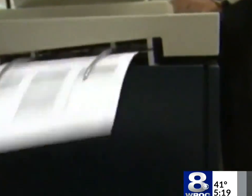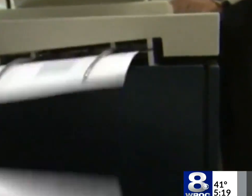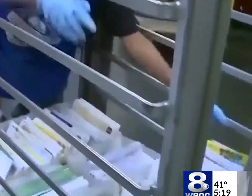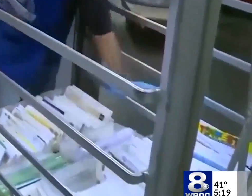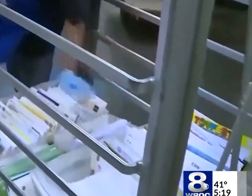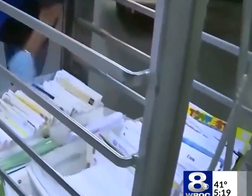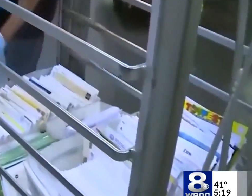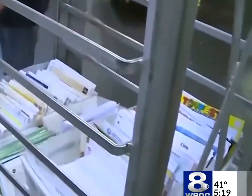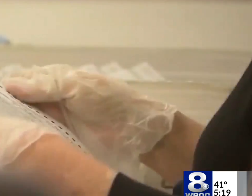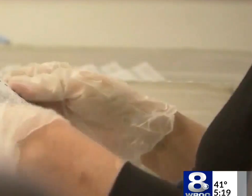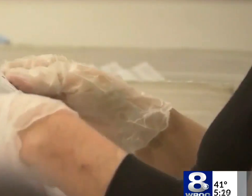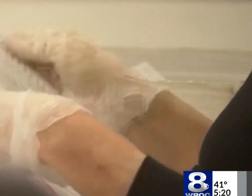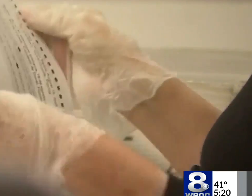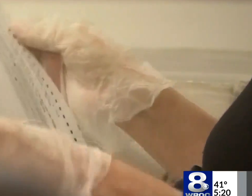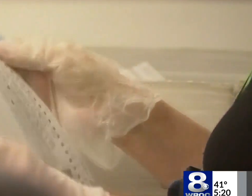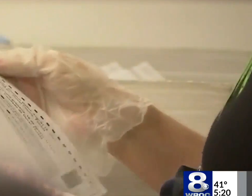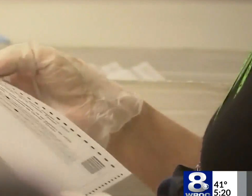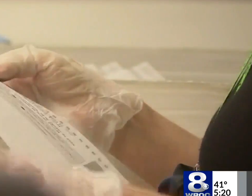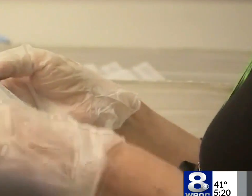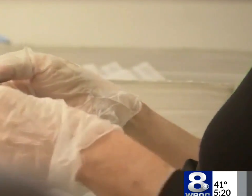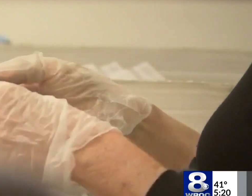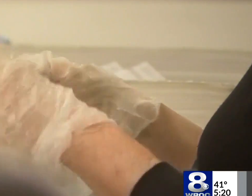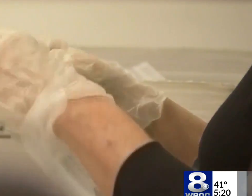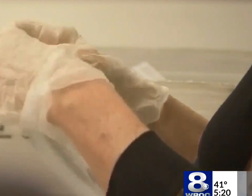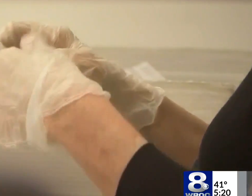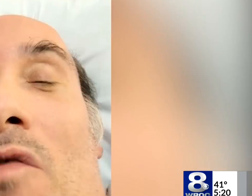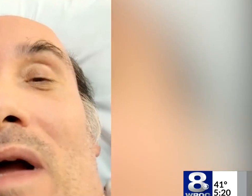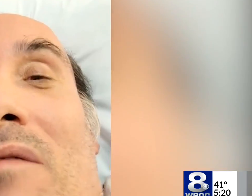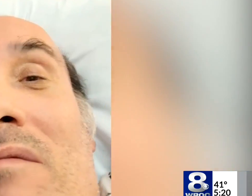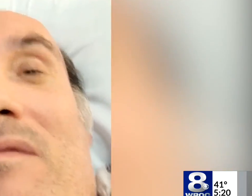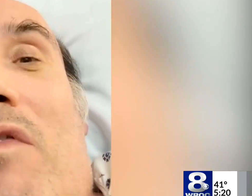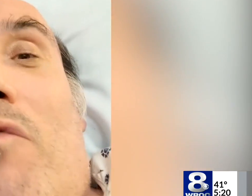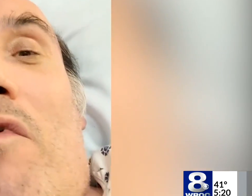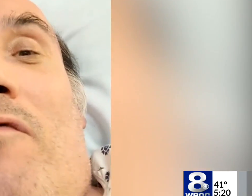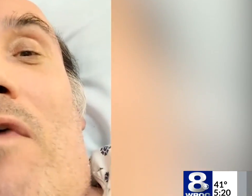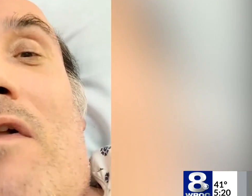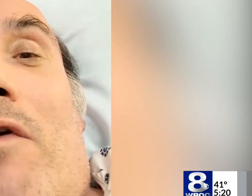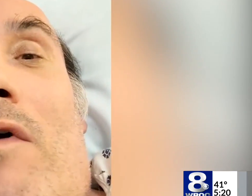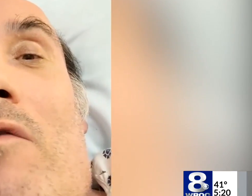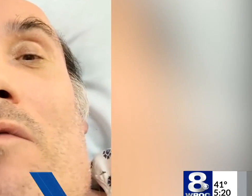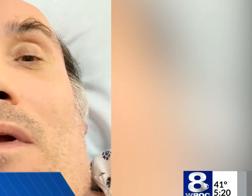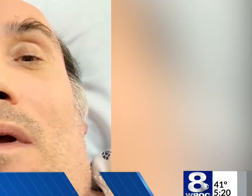through no fault of your own, it's just an easier means of doing your civic duty